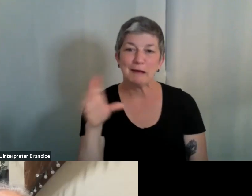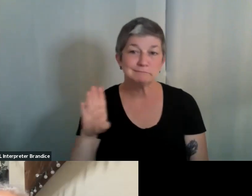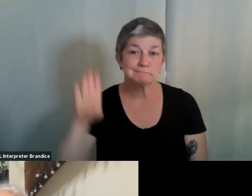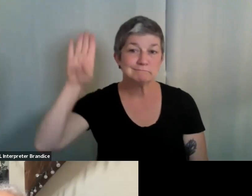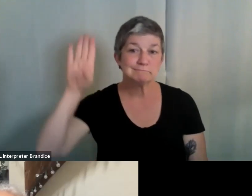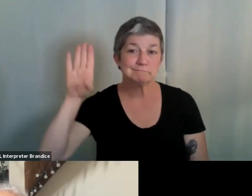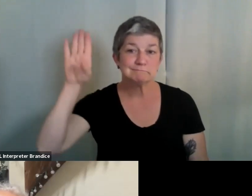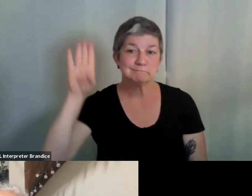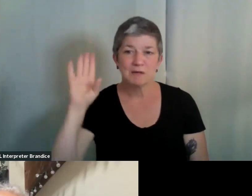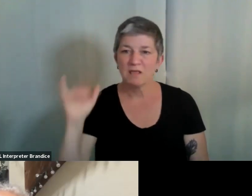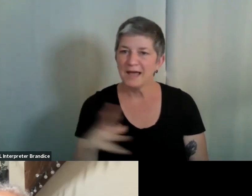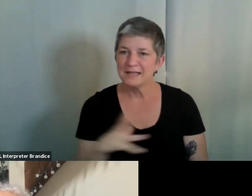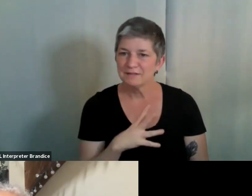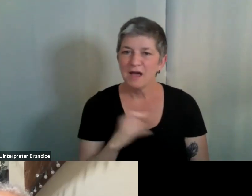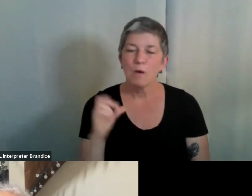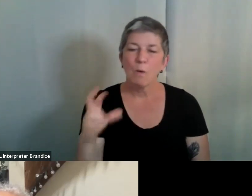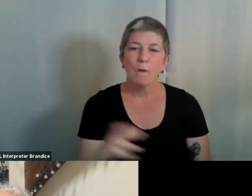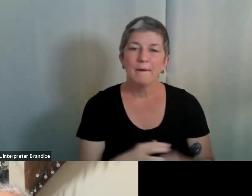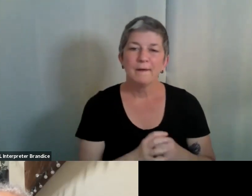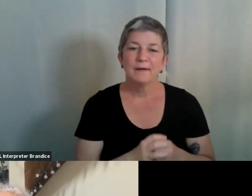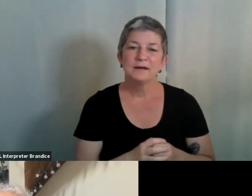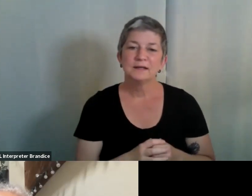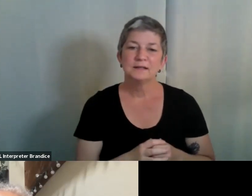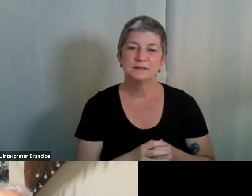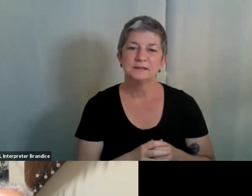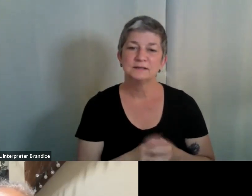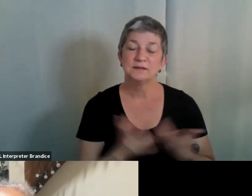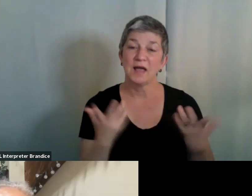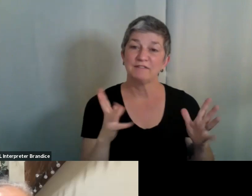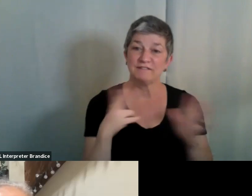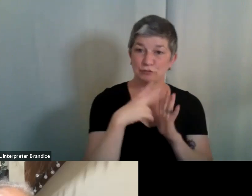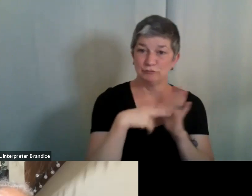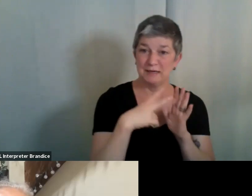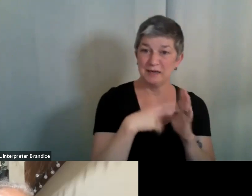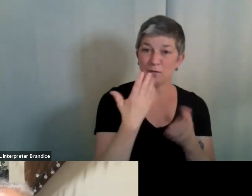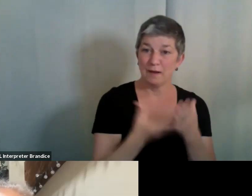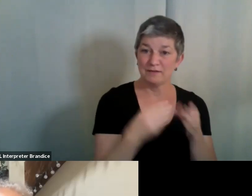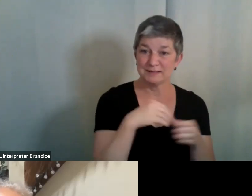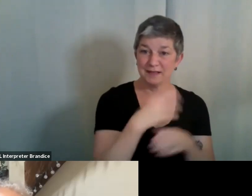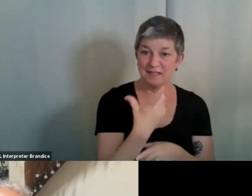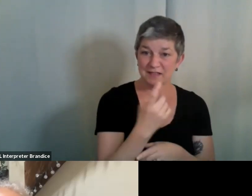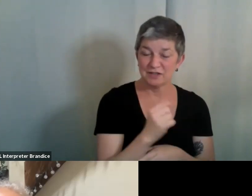raise your hand or after I read these you could open your mic